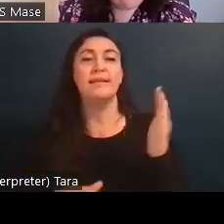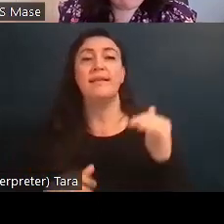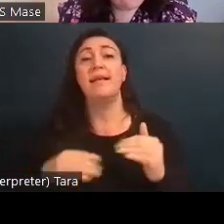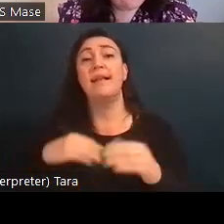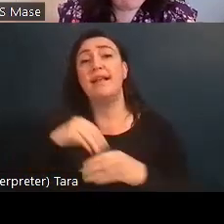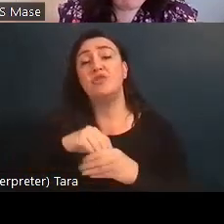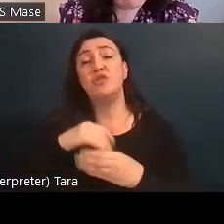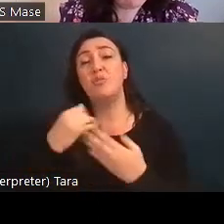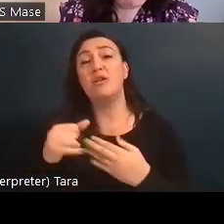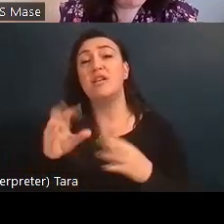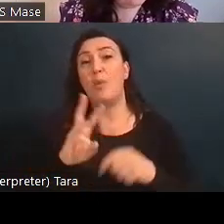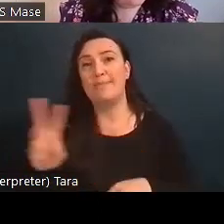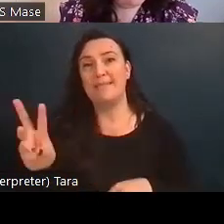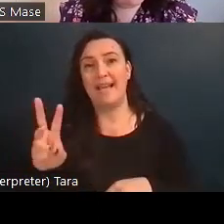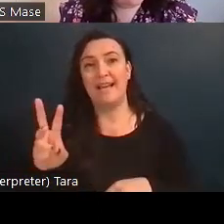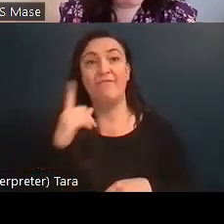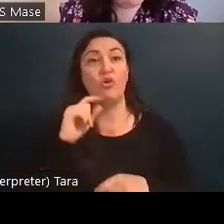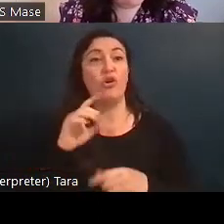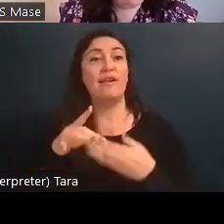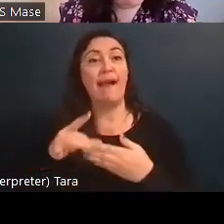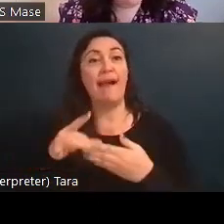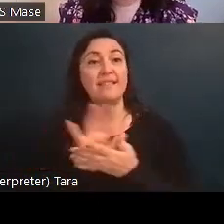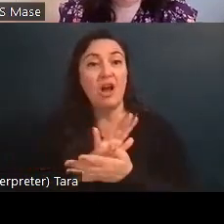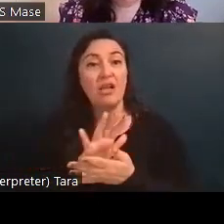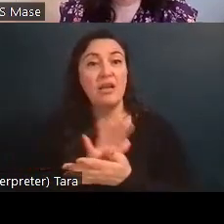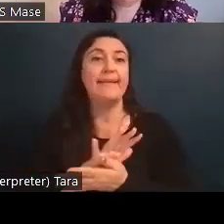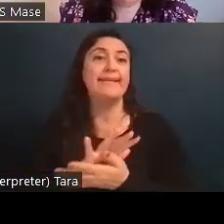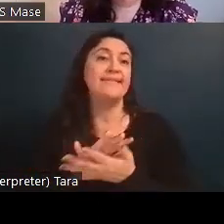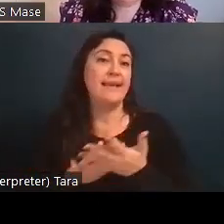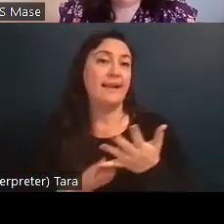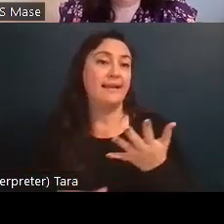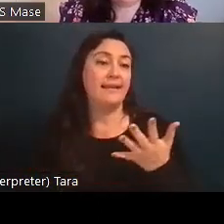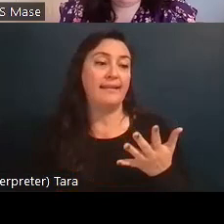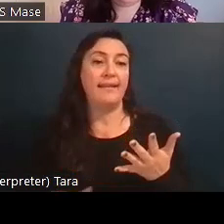guiding documents and different project tools are shared to make